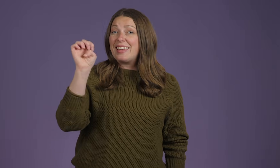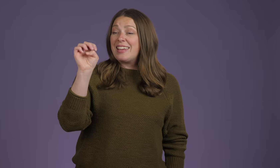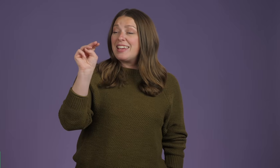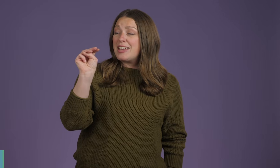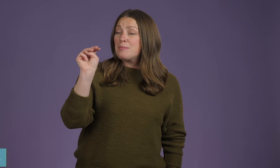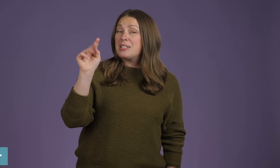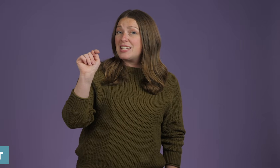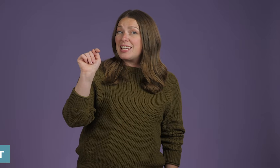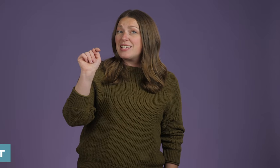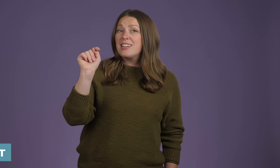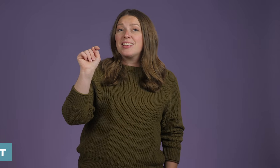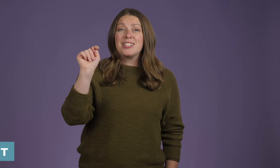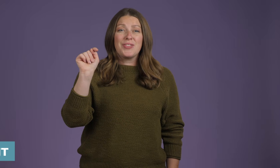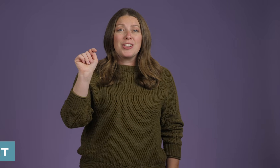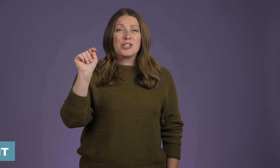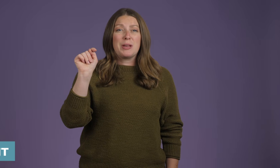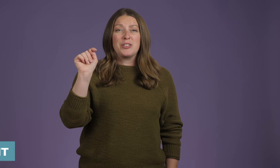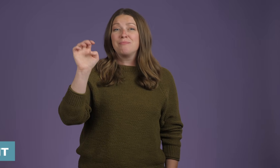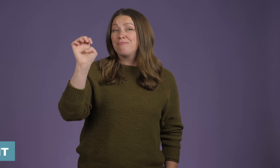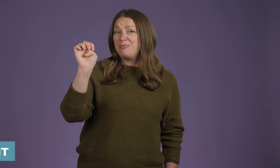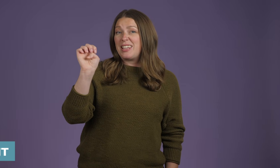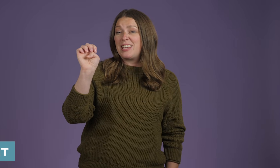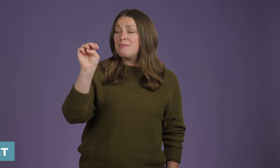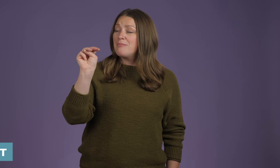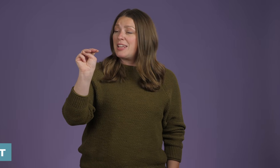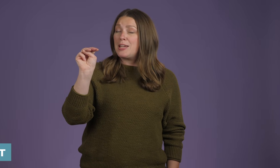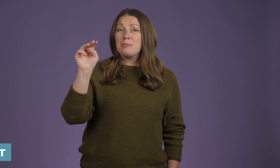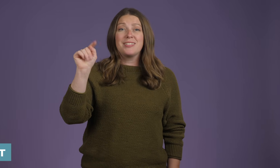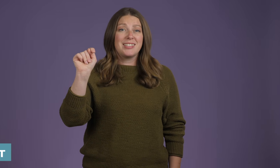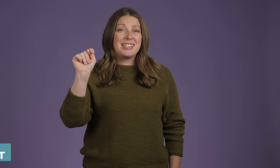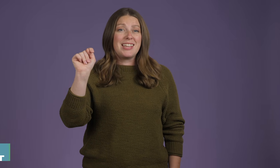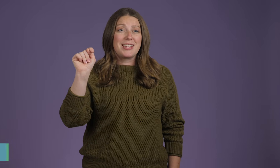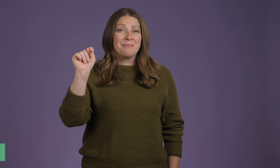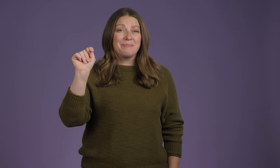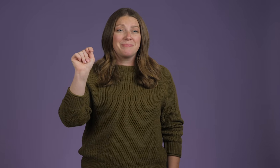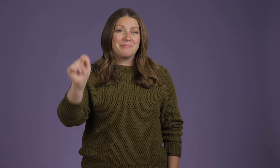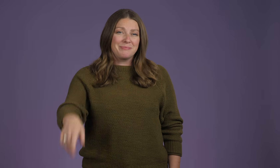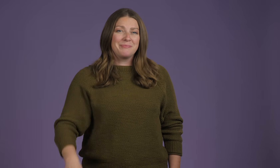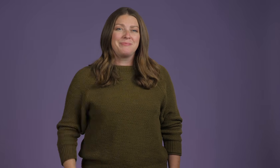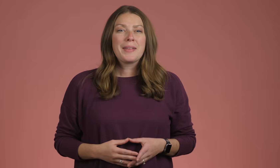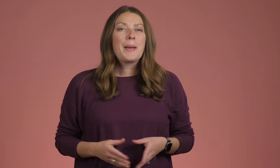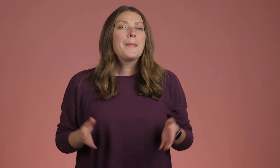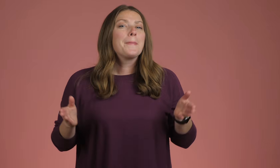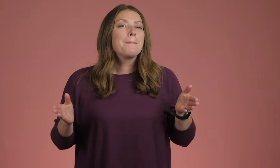EMT is finger spelled. E. M. T.